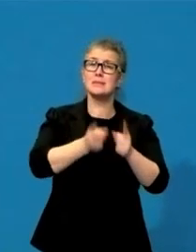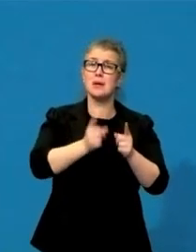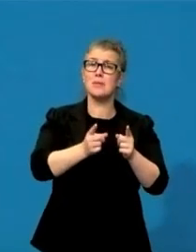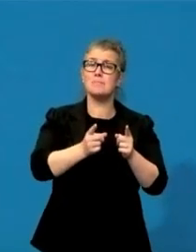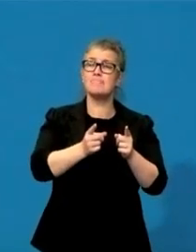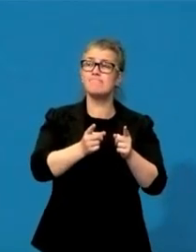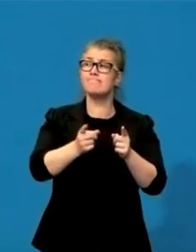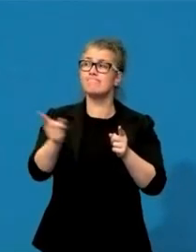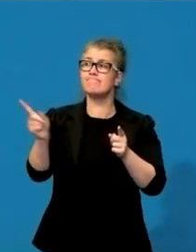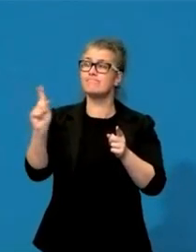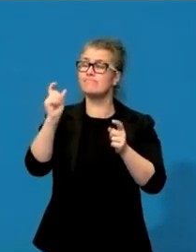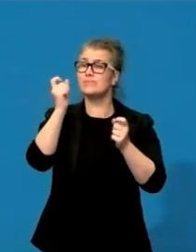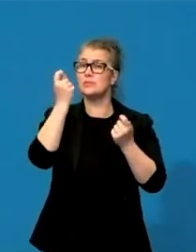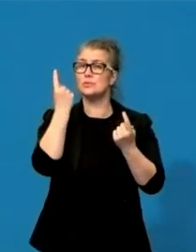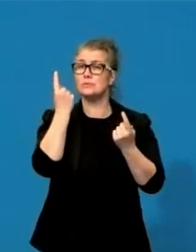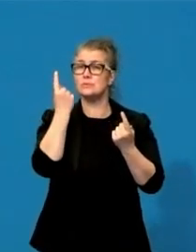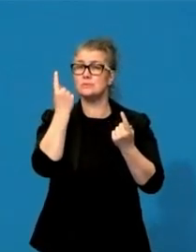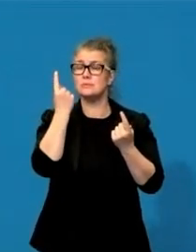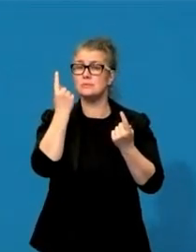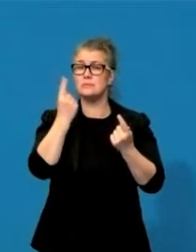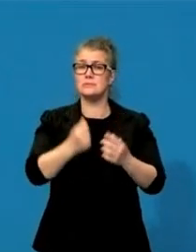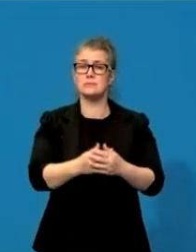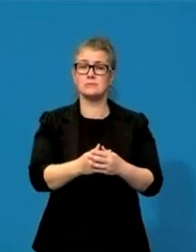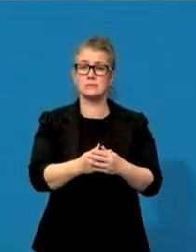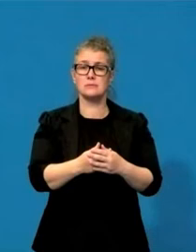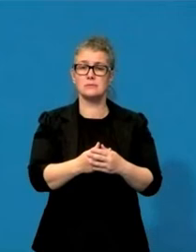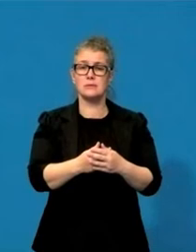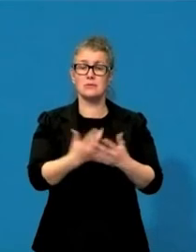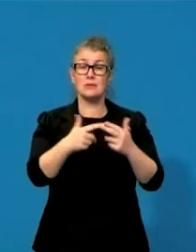We have also heard how things need to be understood at a local level and at a family